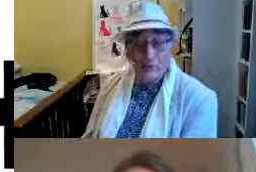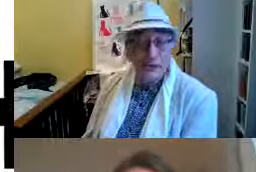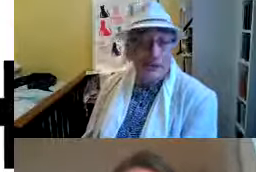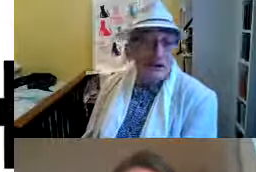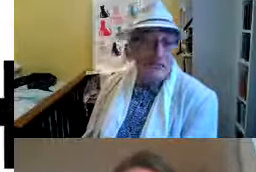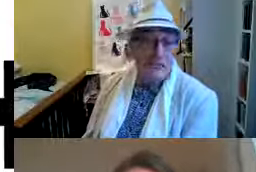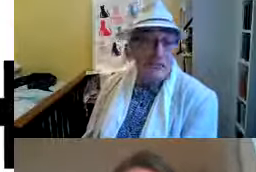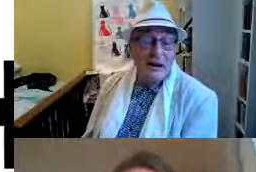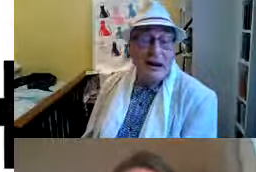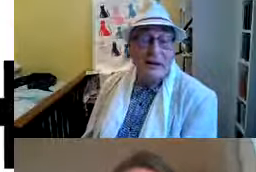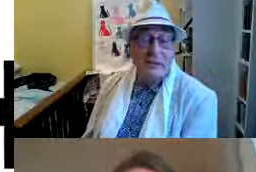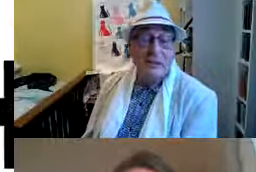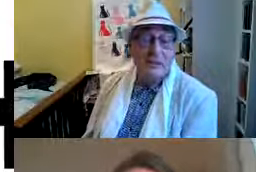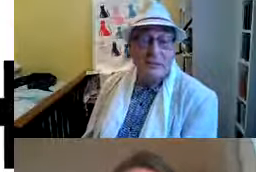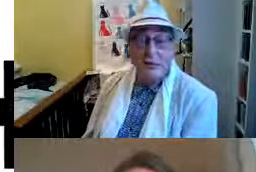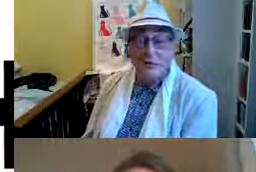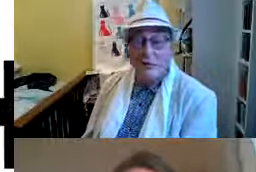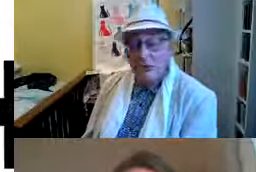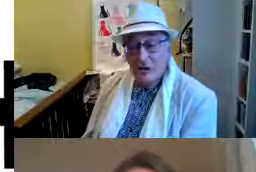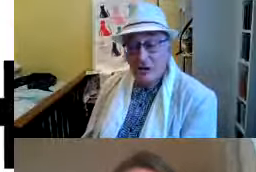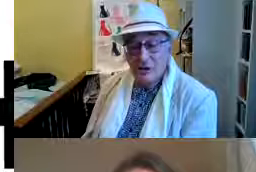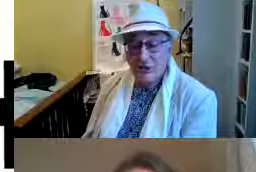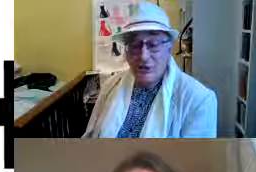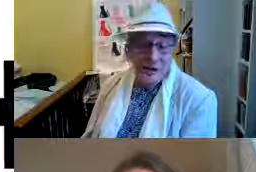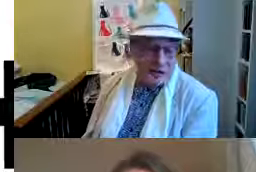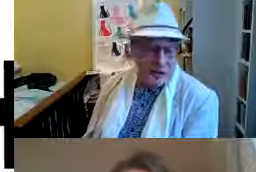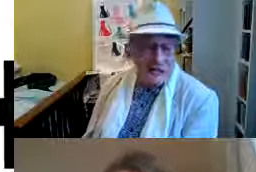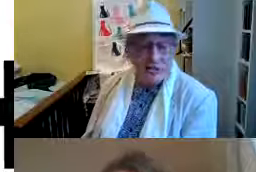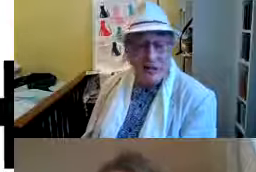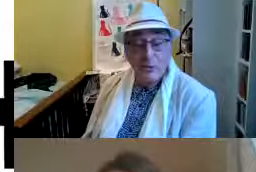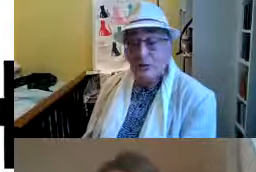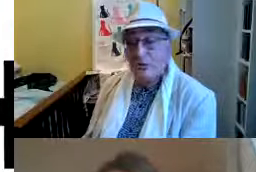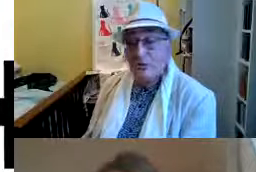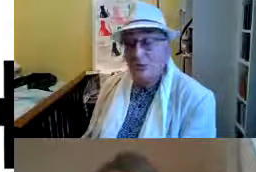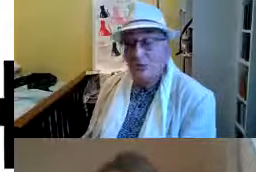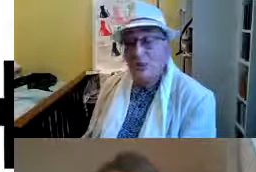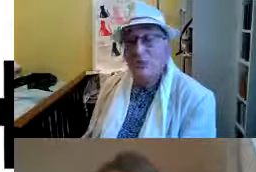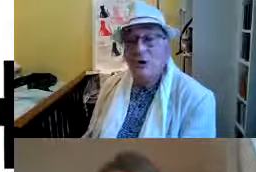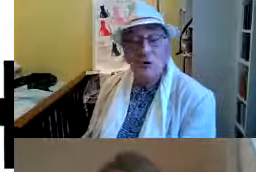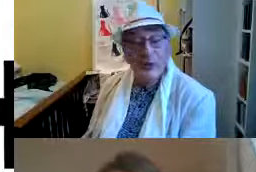pick it up and before we move on a slide i'll check if there's any questions we can go then